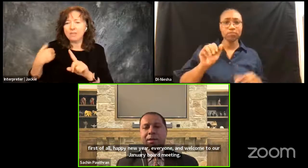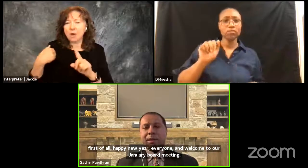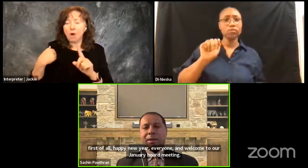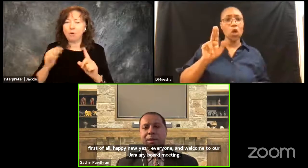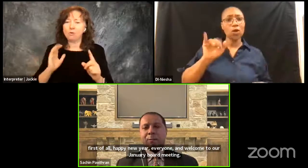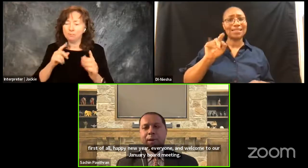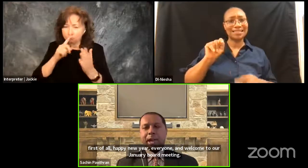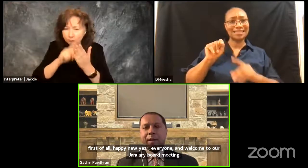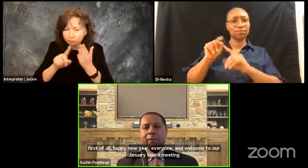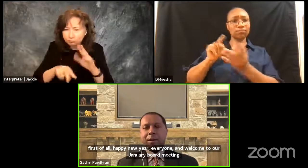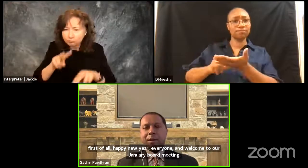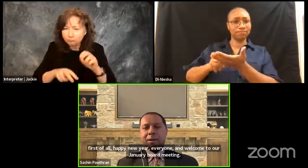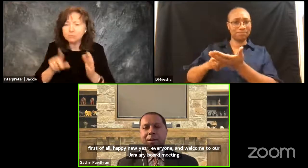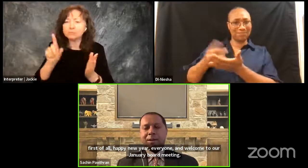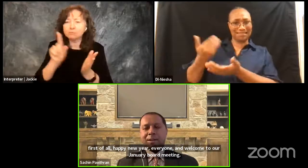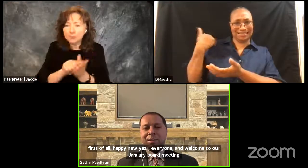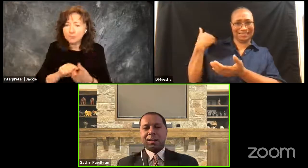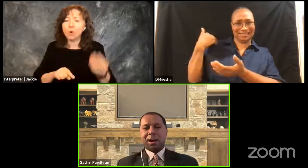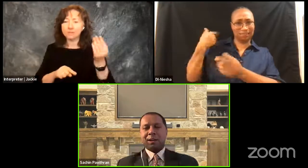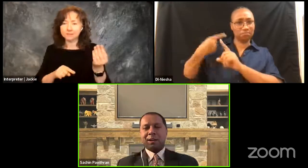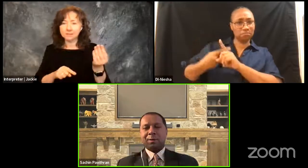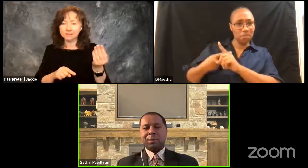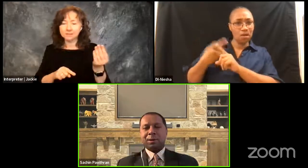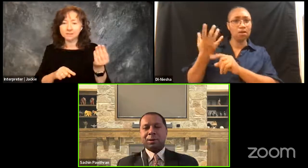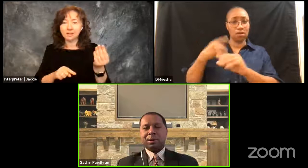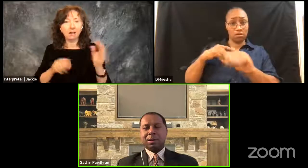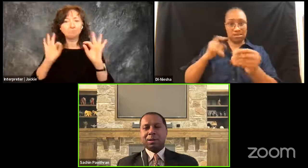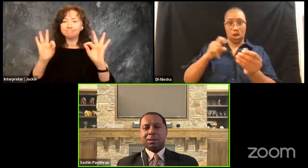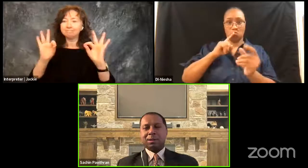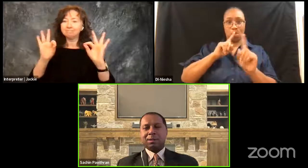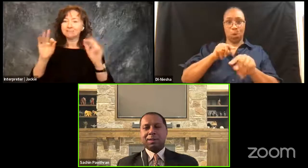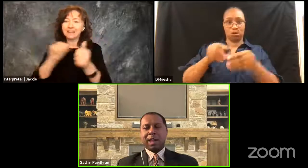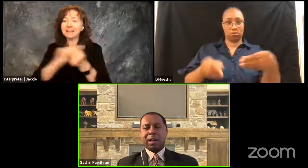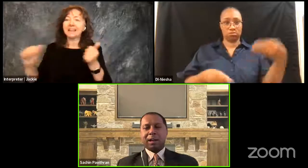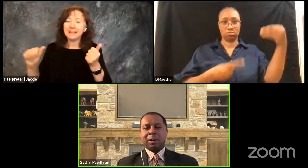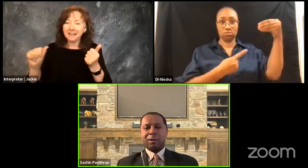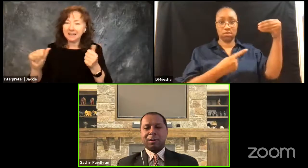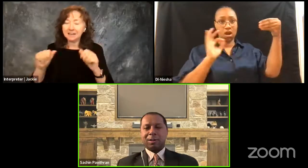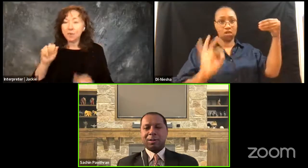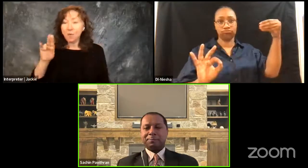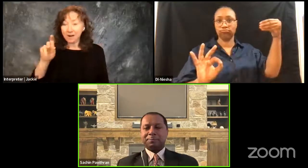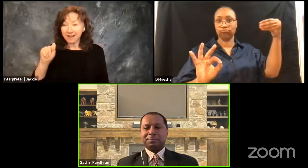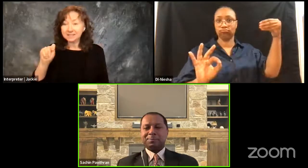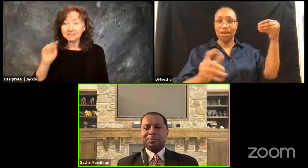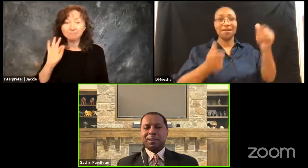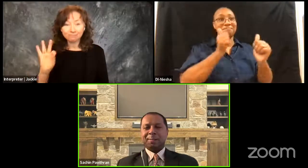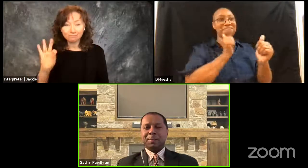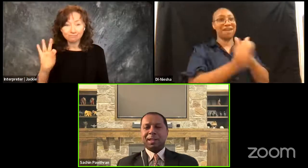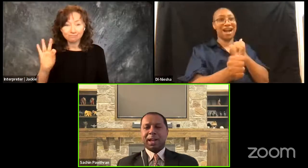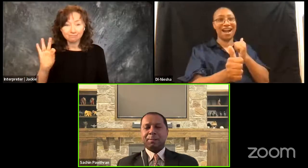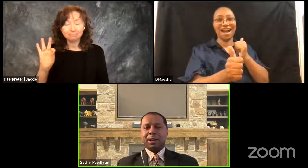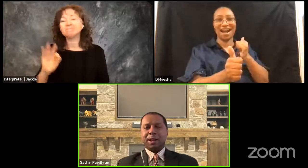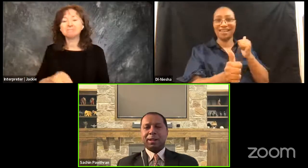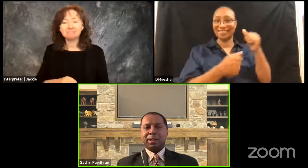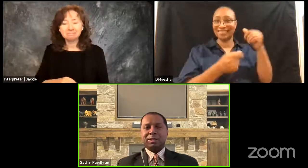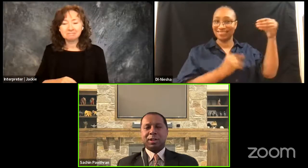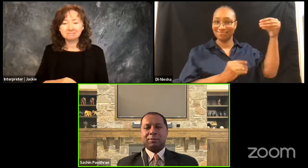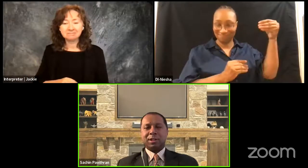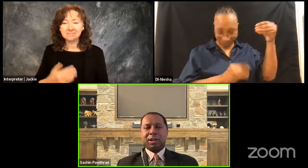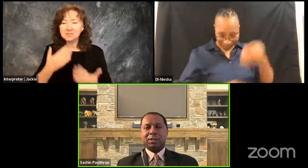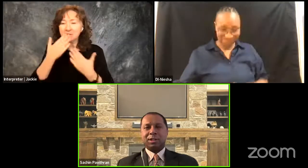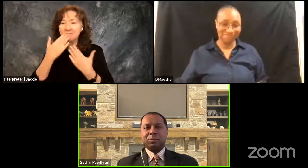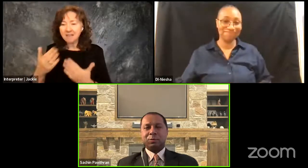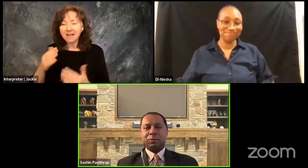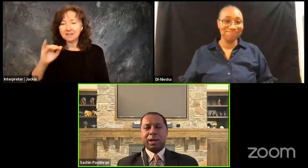And we have a clean audit, I want to thank our -- thank my colleague, Jeff Sargent who